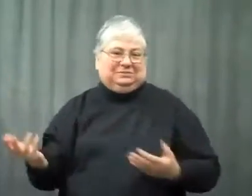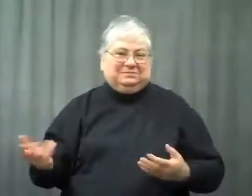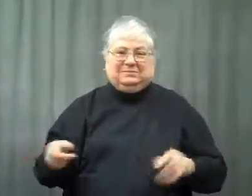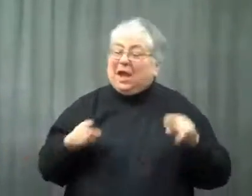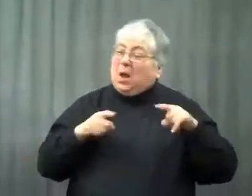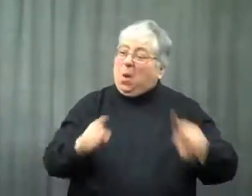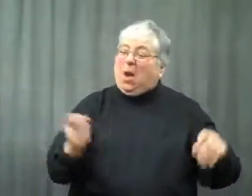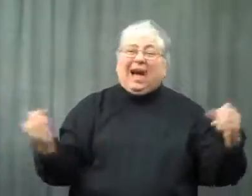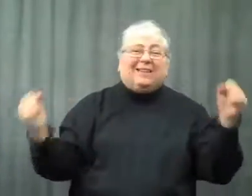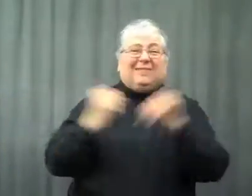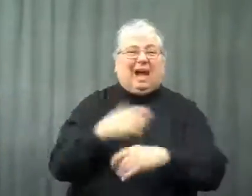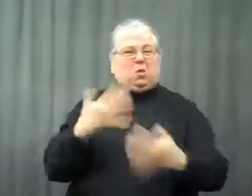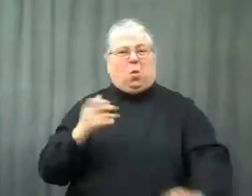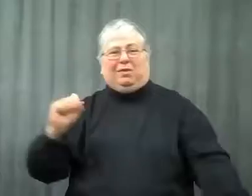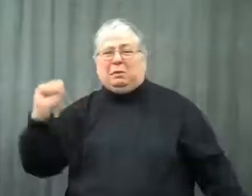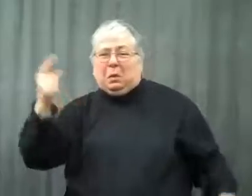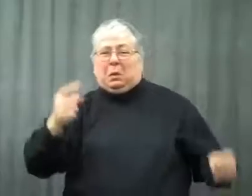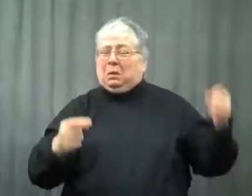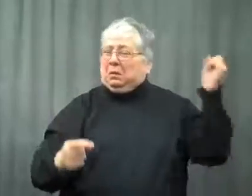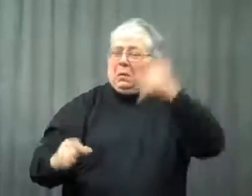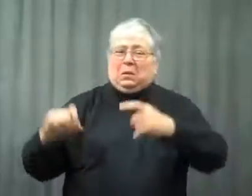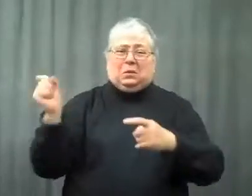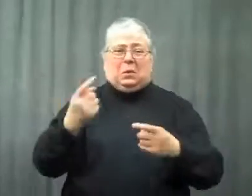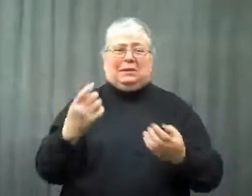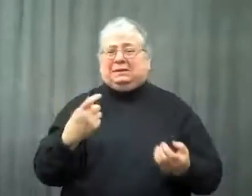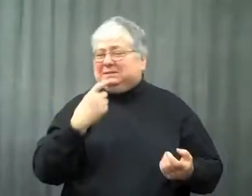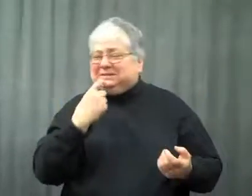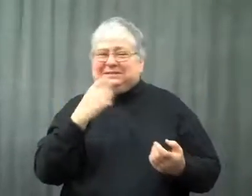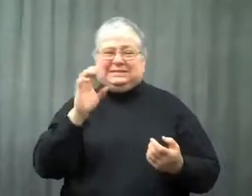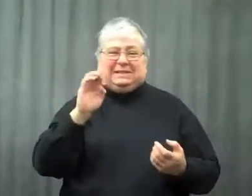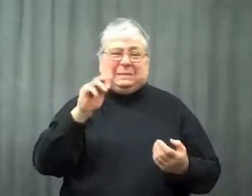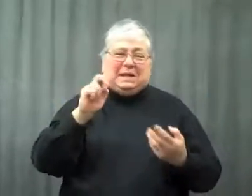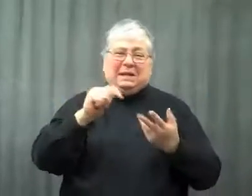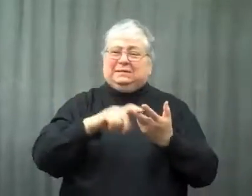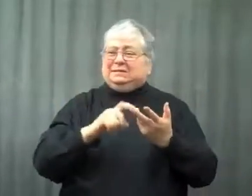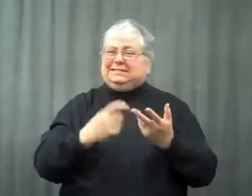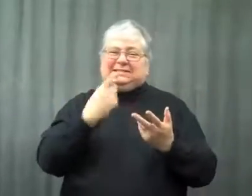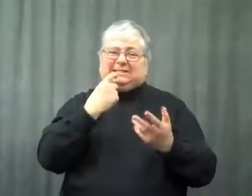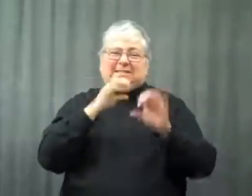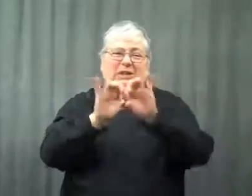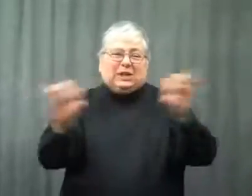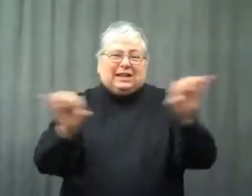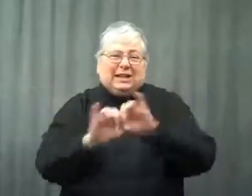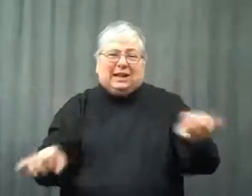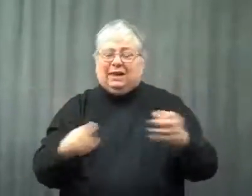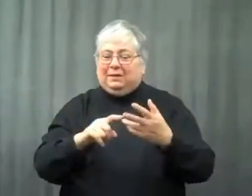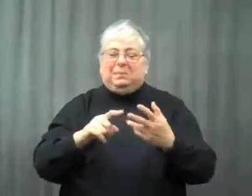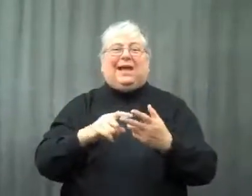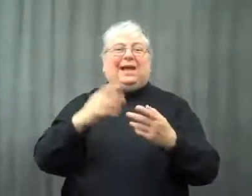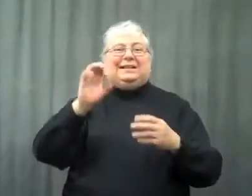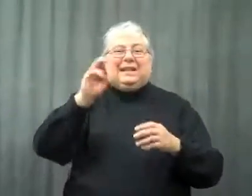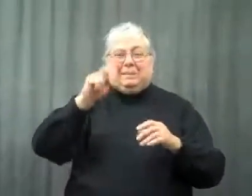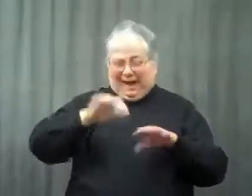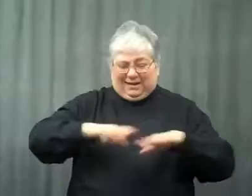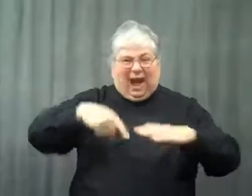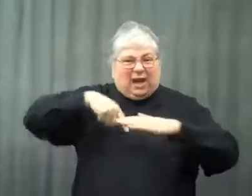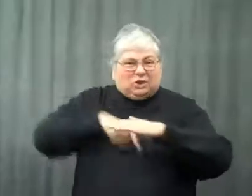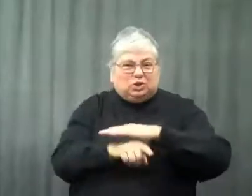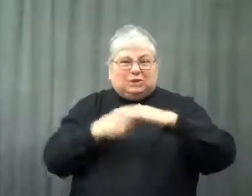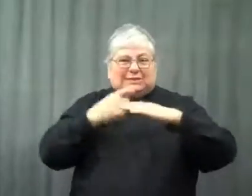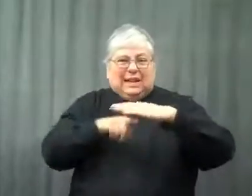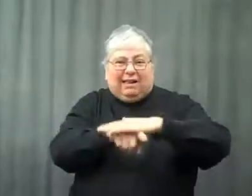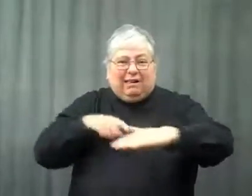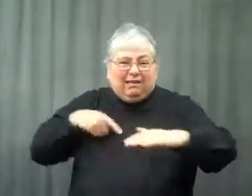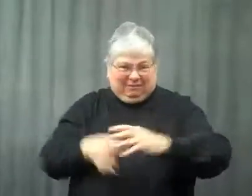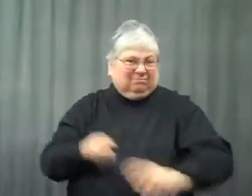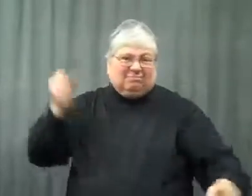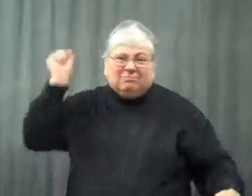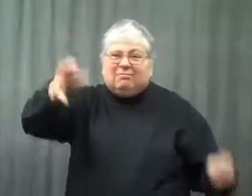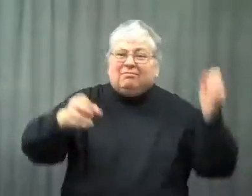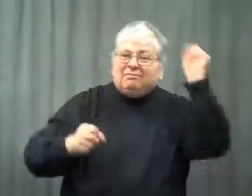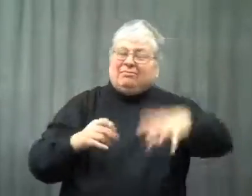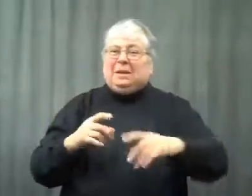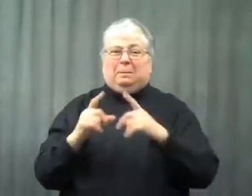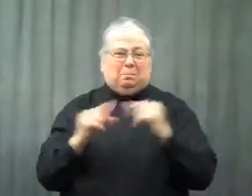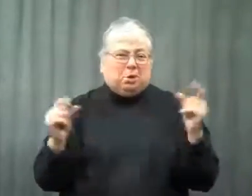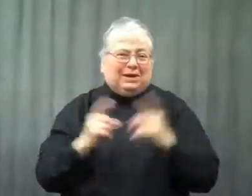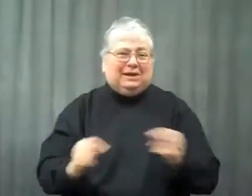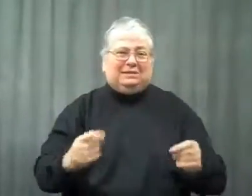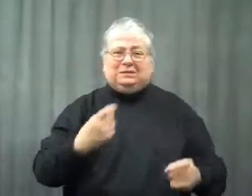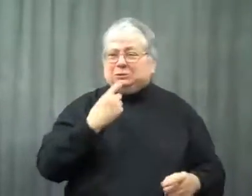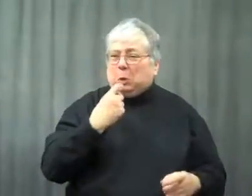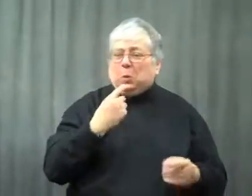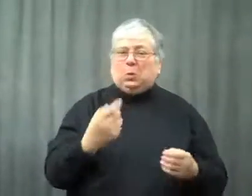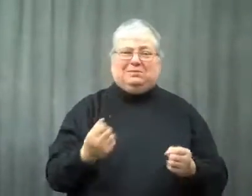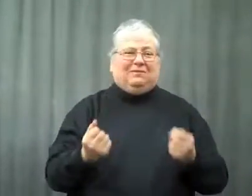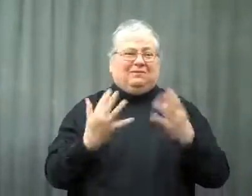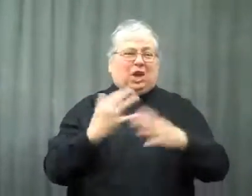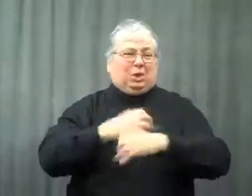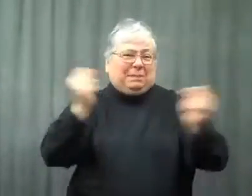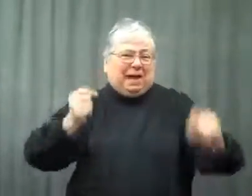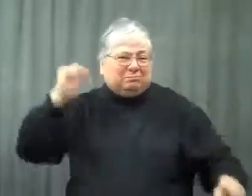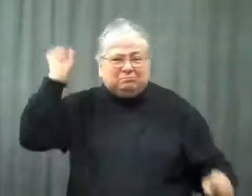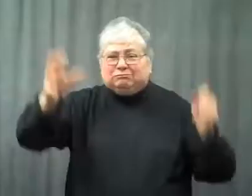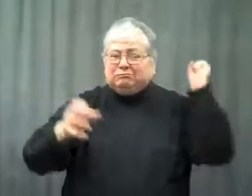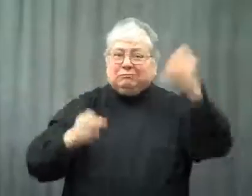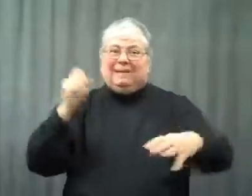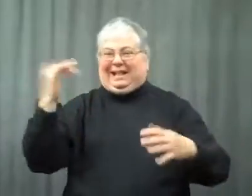During the fighting, cement, metal bars, rebar, bricks, stones and firebombs were thrown.